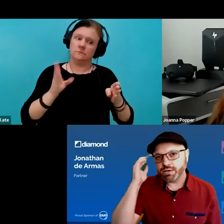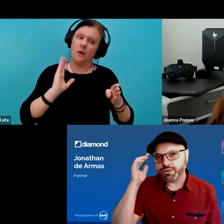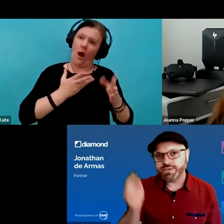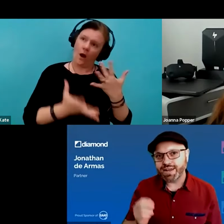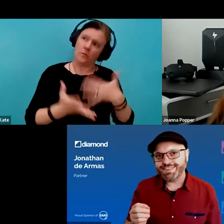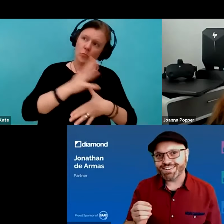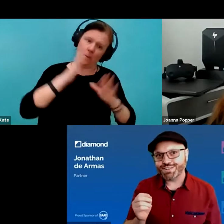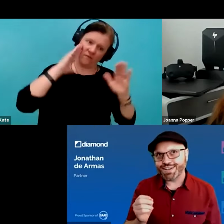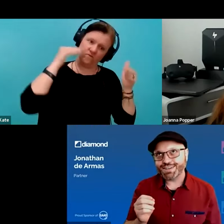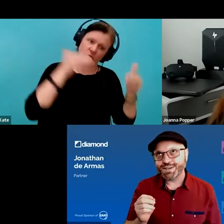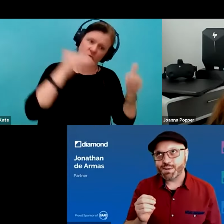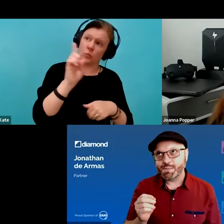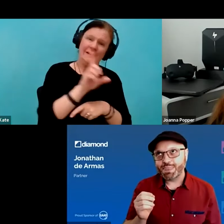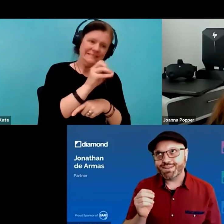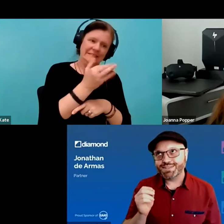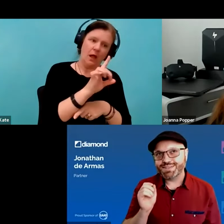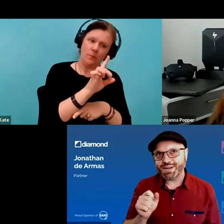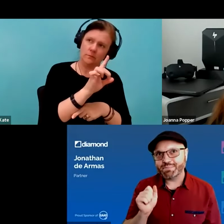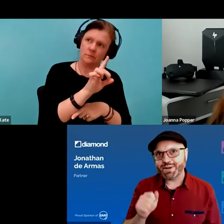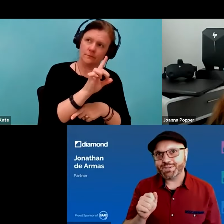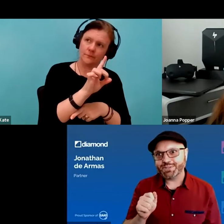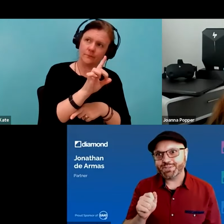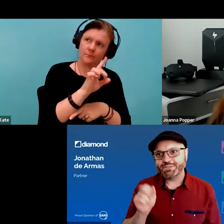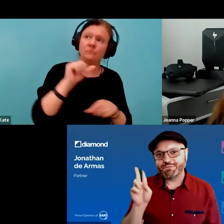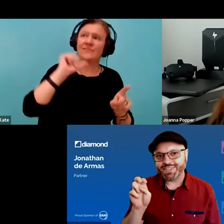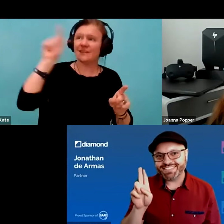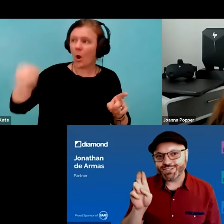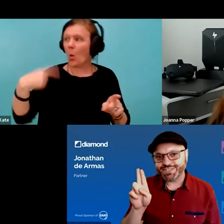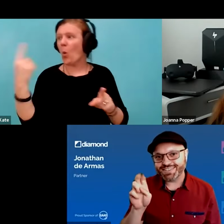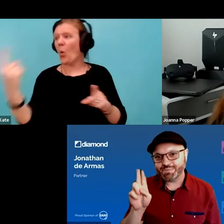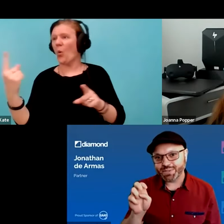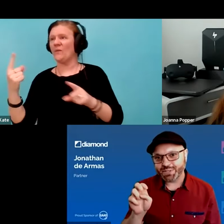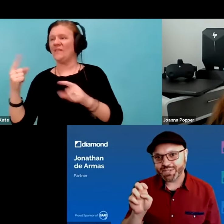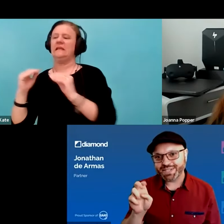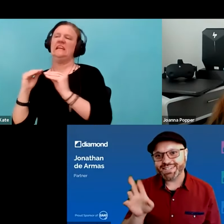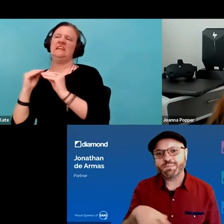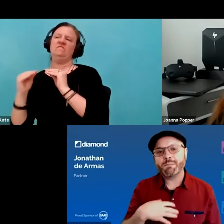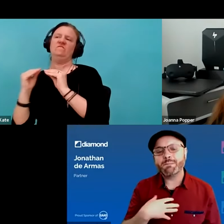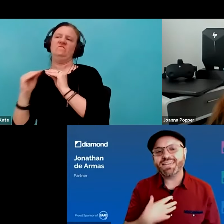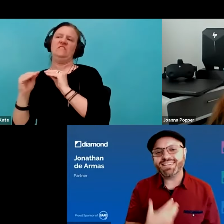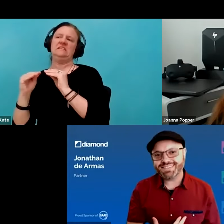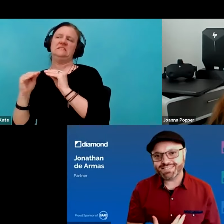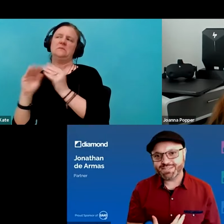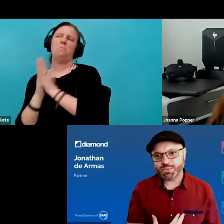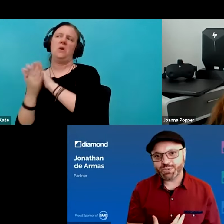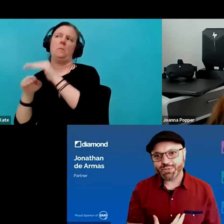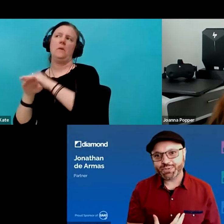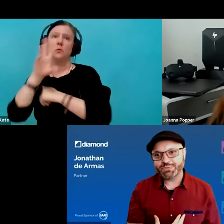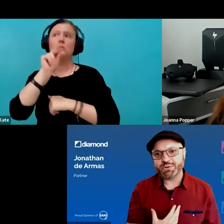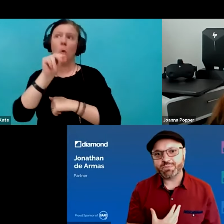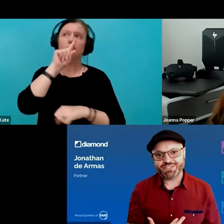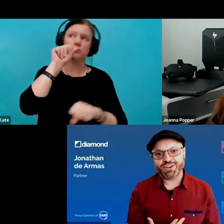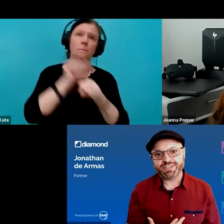understanding that it's not about fix your accessibility. It's be accessible from the start.